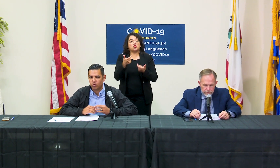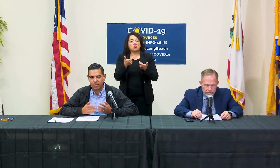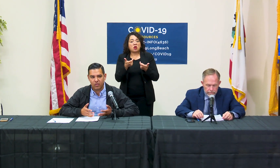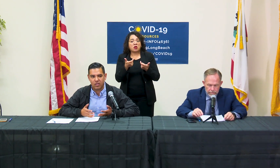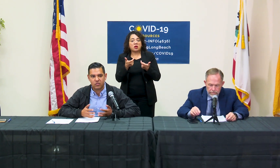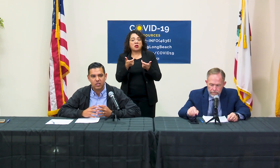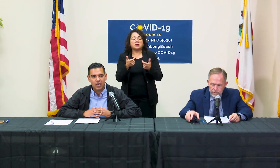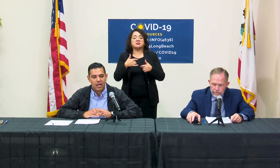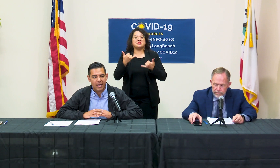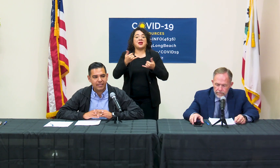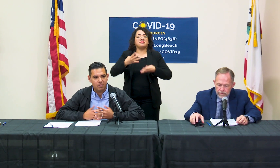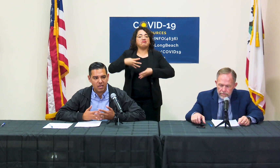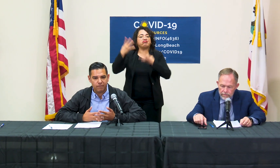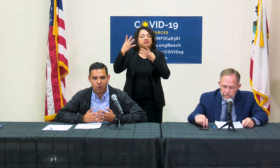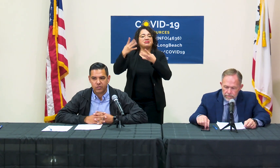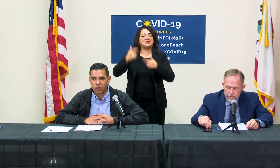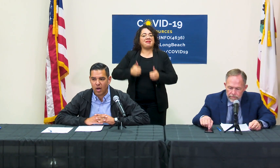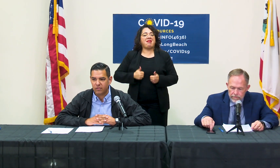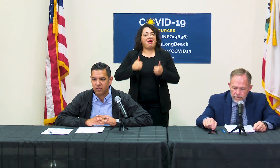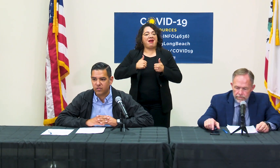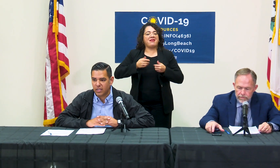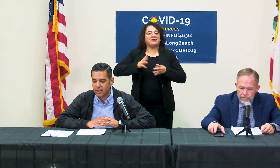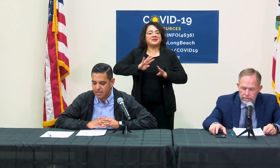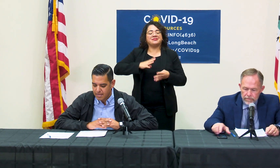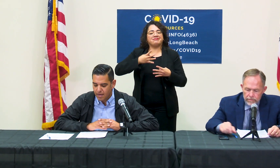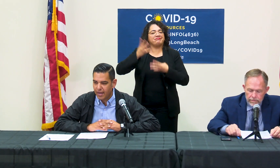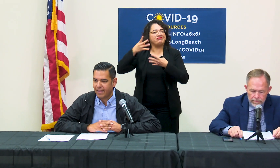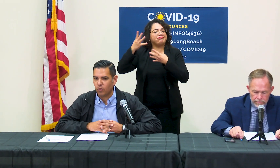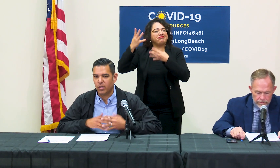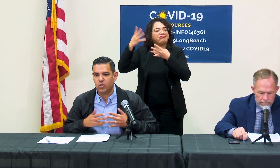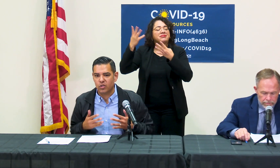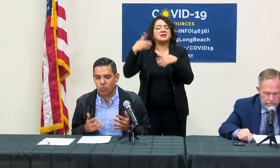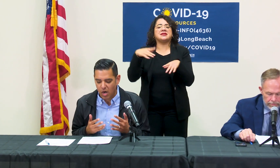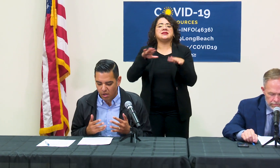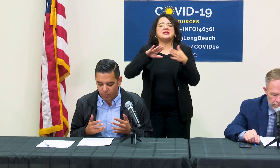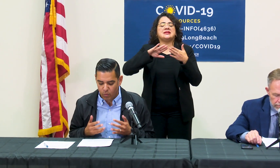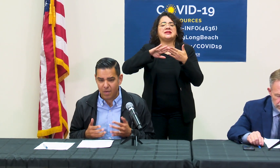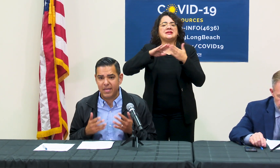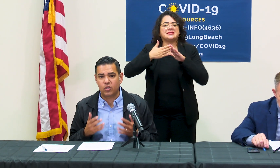this to many folks across the city and the region as well and we want to make